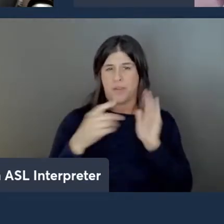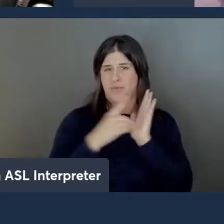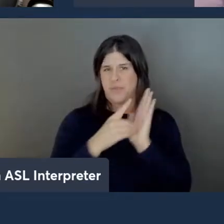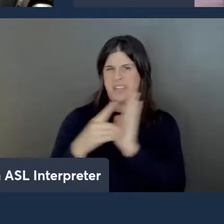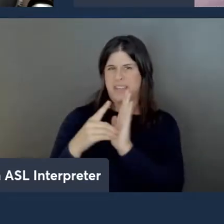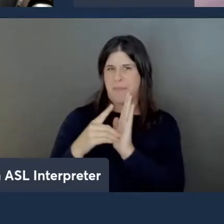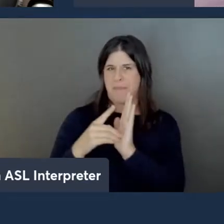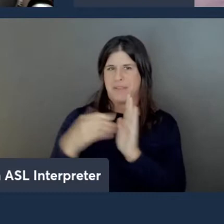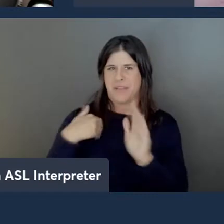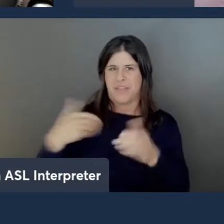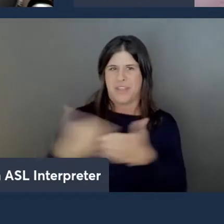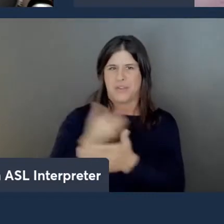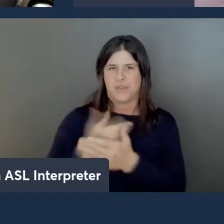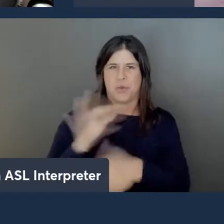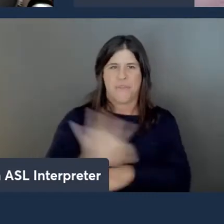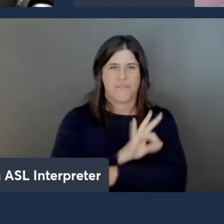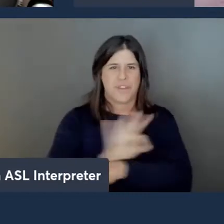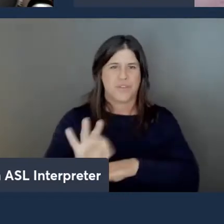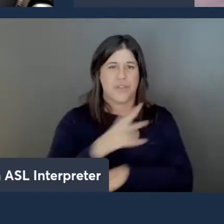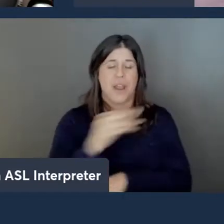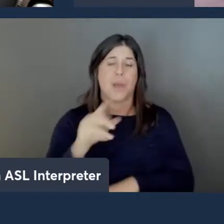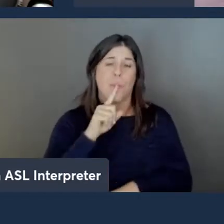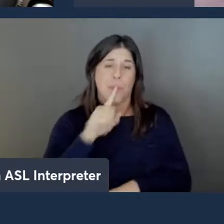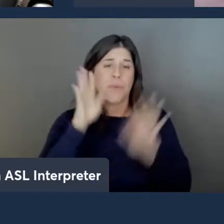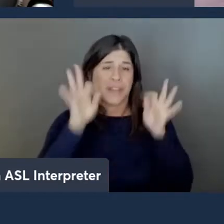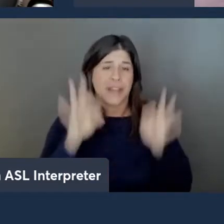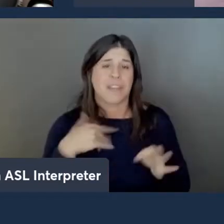it this entire new feature. And we will definitely have questions as we go along.